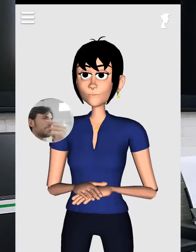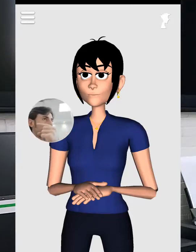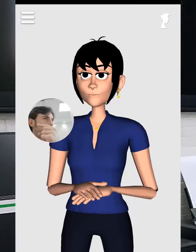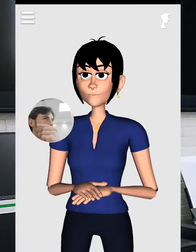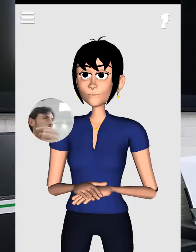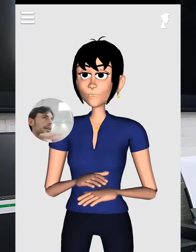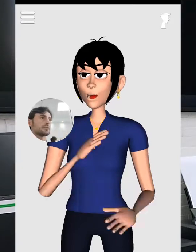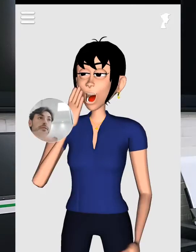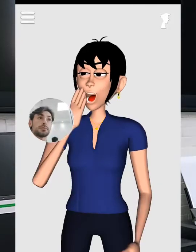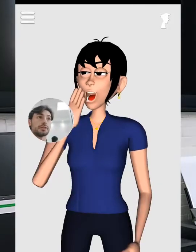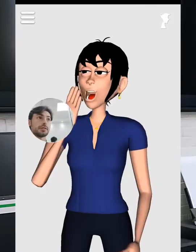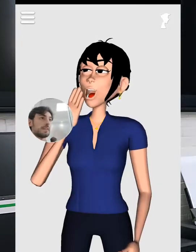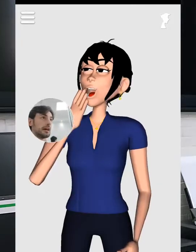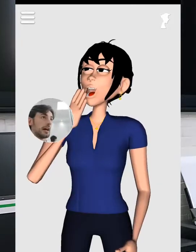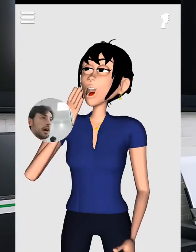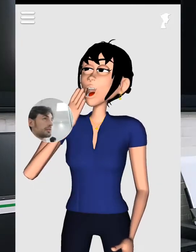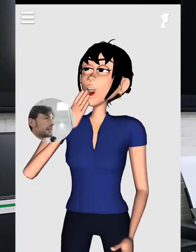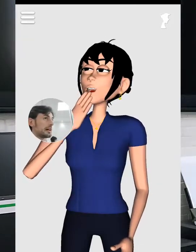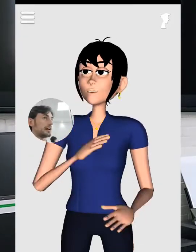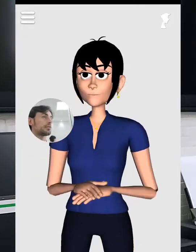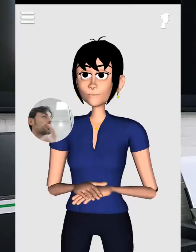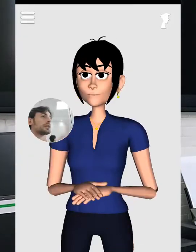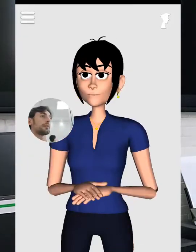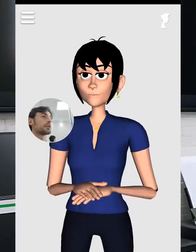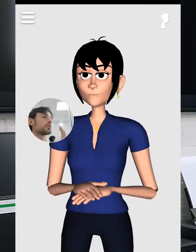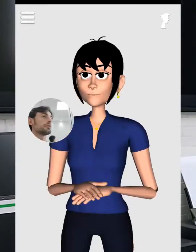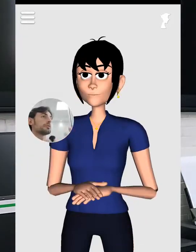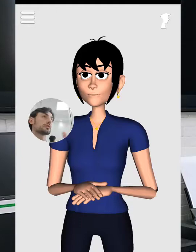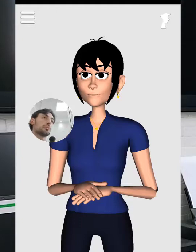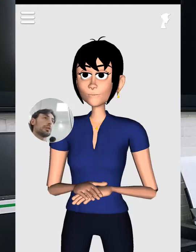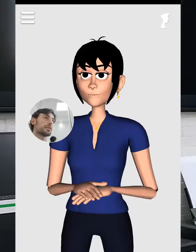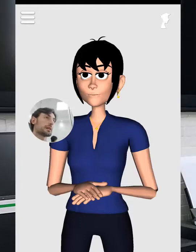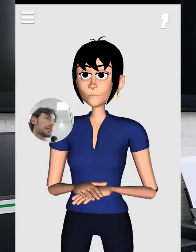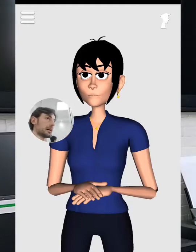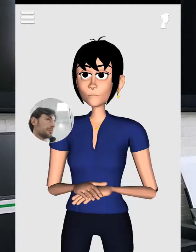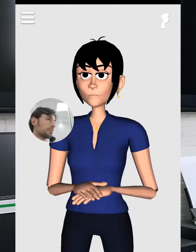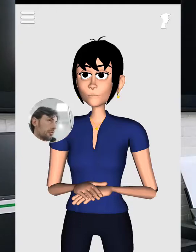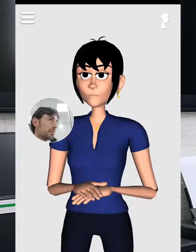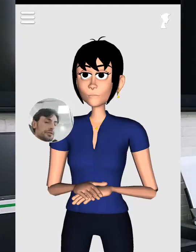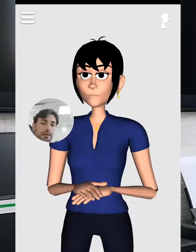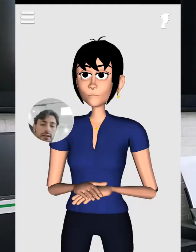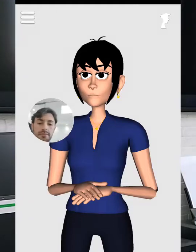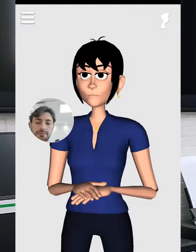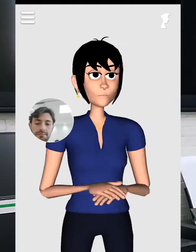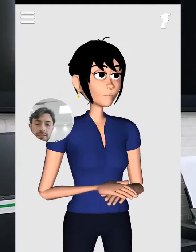After Effects, you can change the size of the video. So it can be faster or slower.